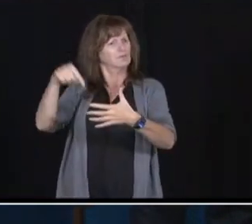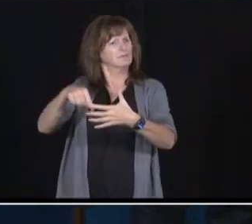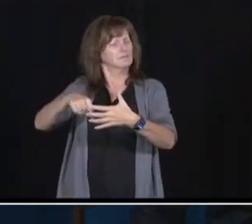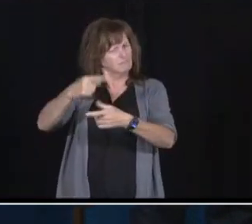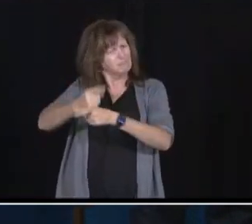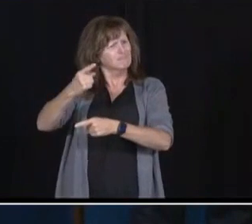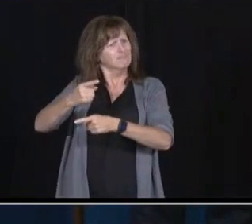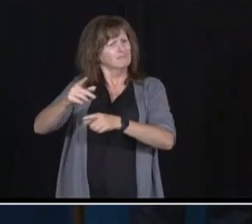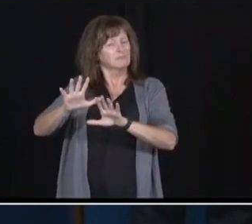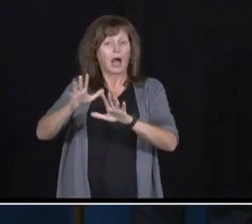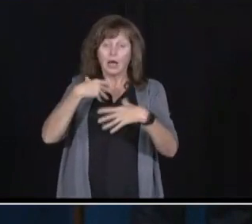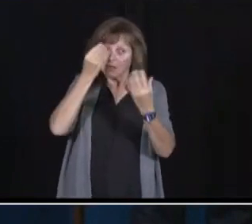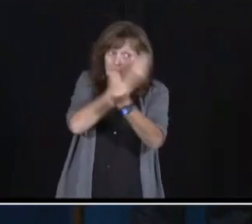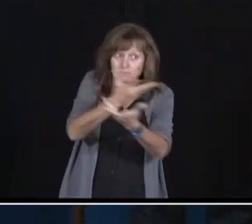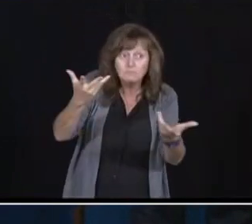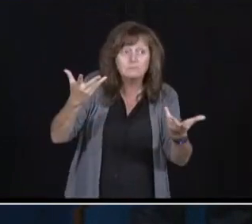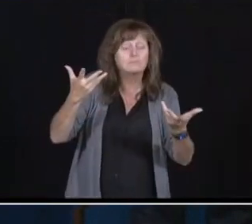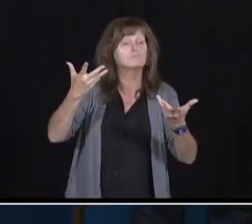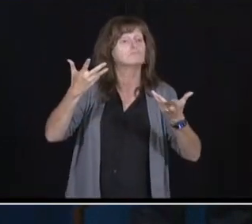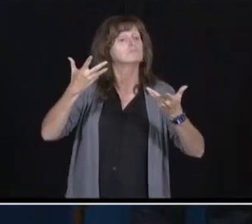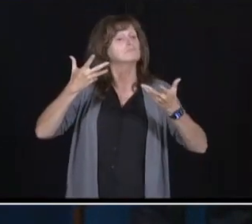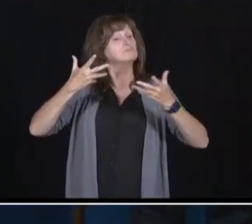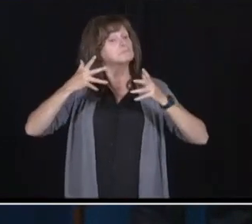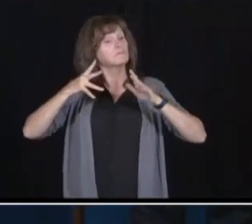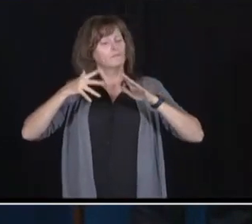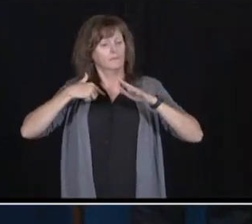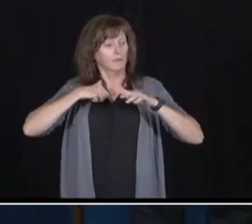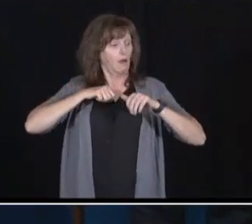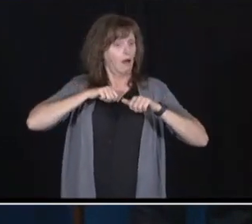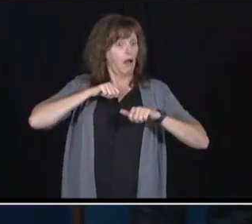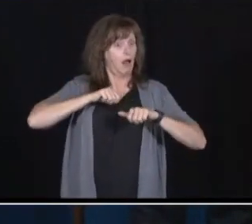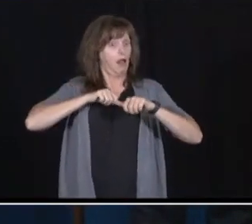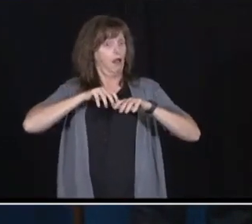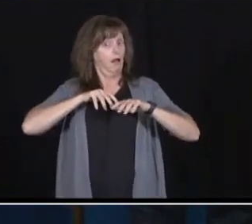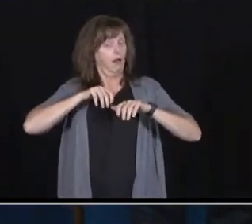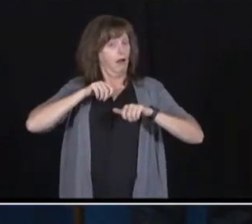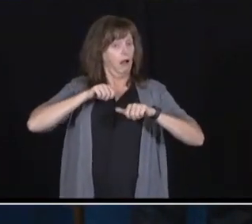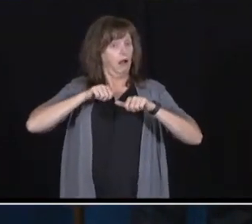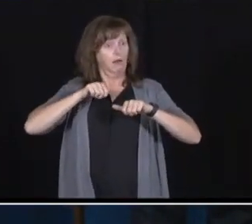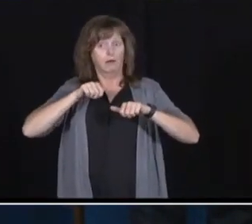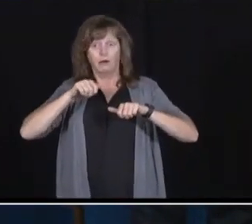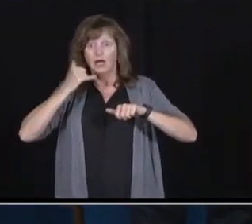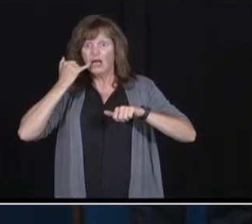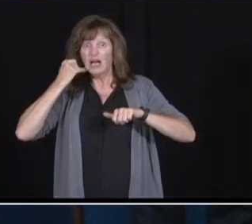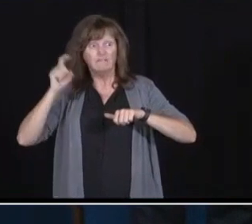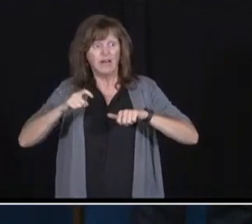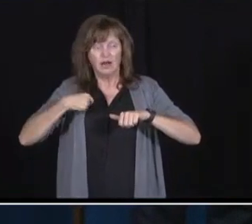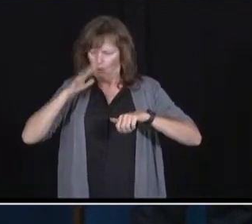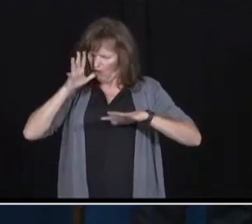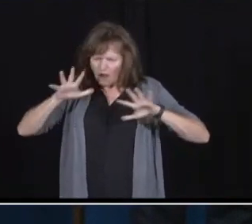But let me be very clear. I will not hesitate not for a second to take further action if we have to.